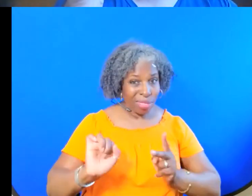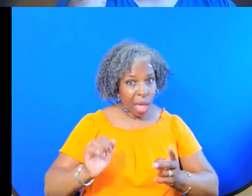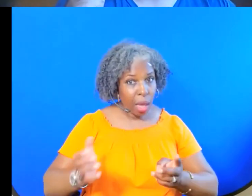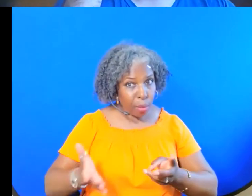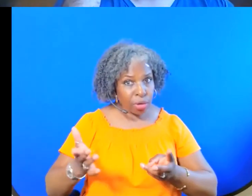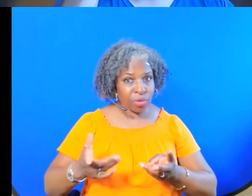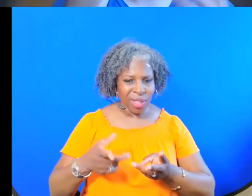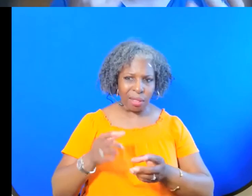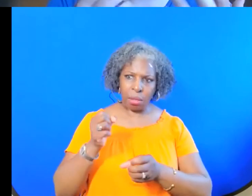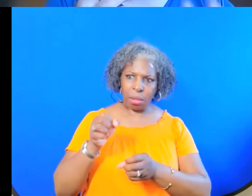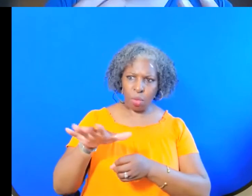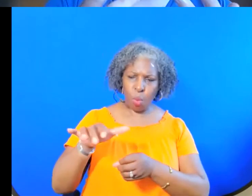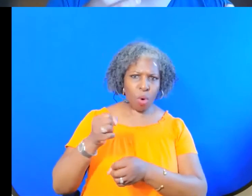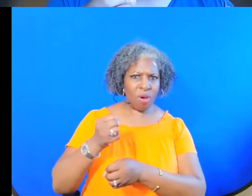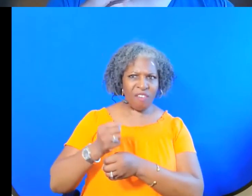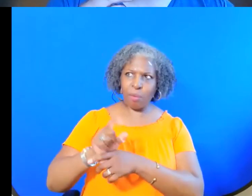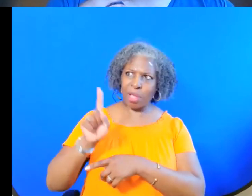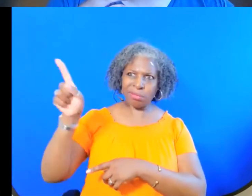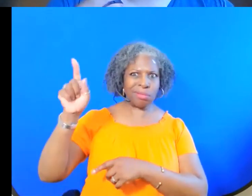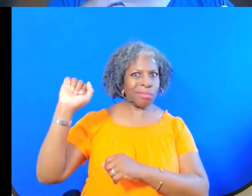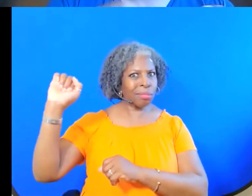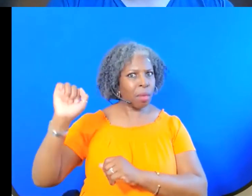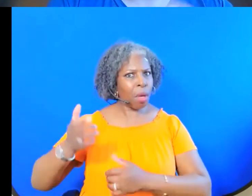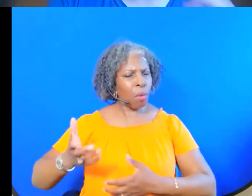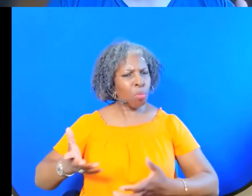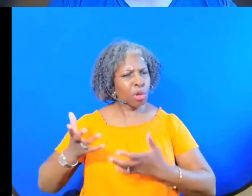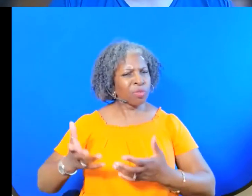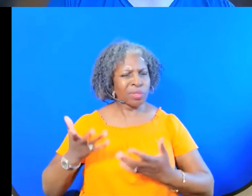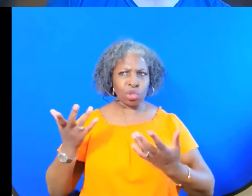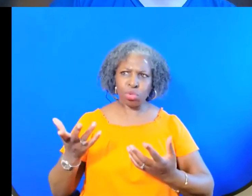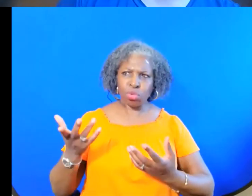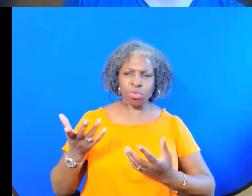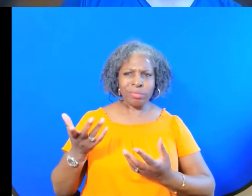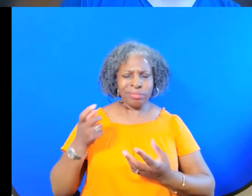And I was really curious about how, like, I'm asking some really, but you